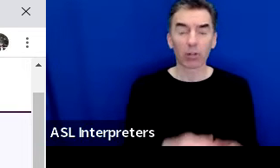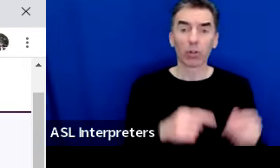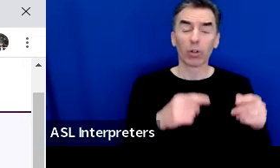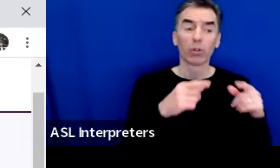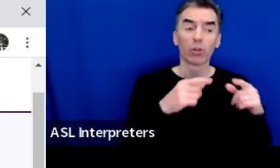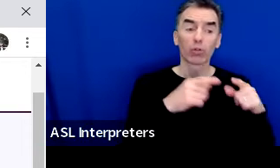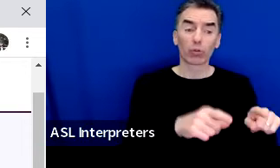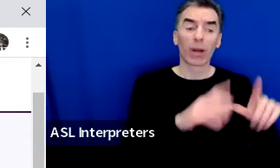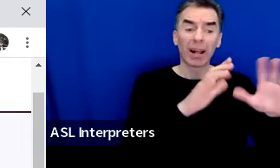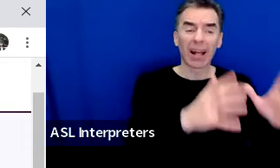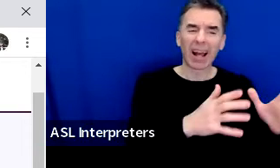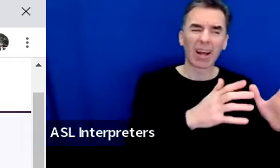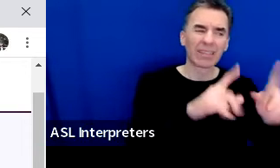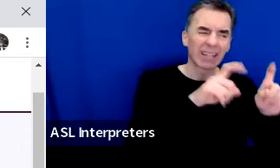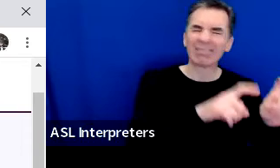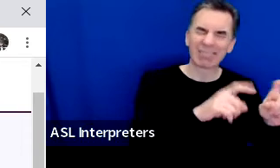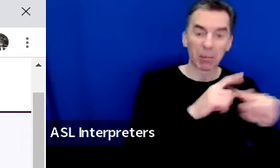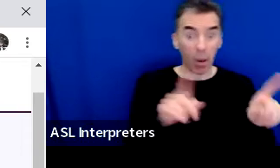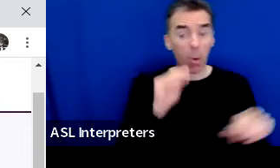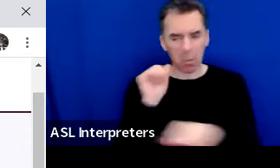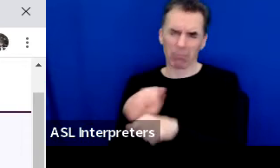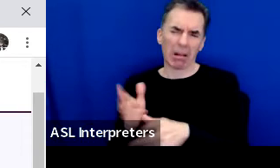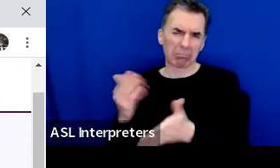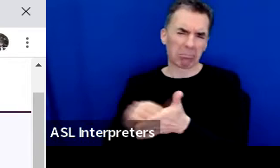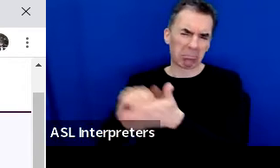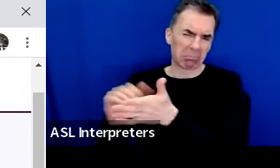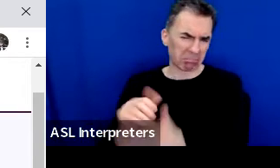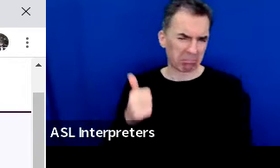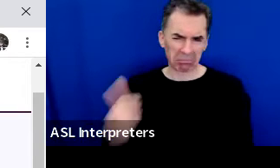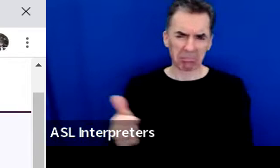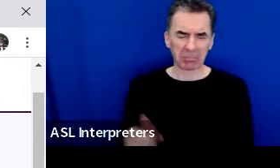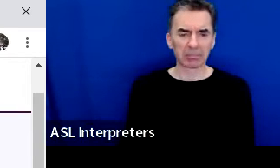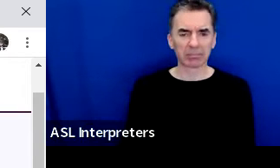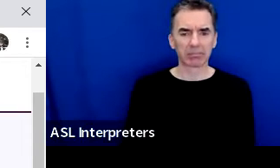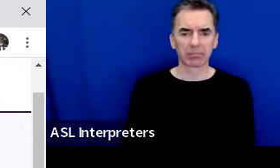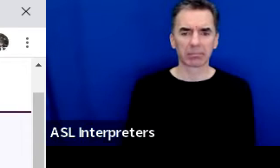Yeah, you can set you could do it not just for the single problem. Usually what you do, what you do for the whole assignment.